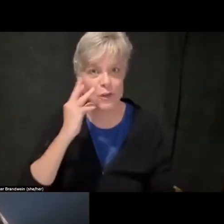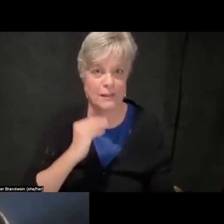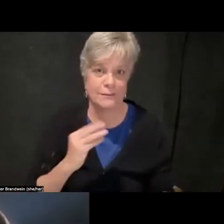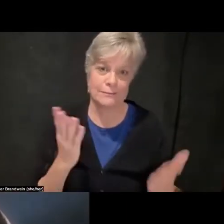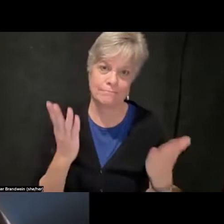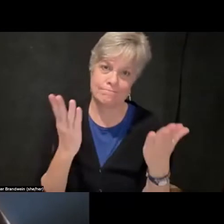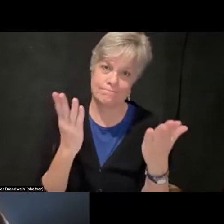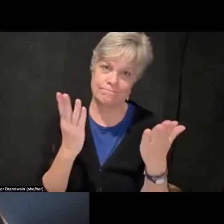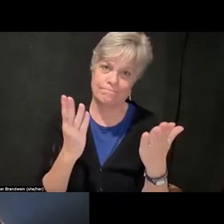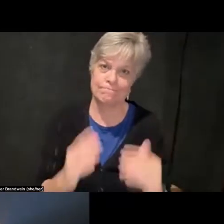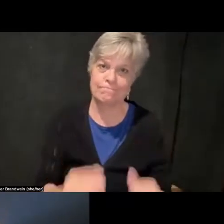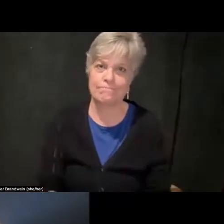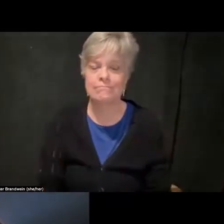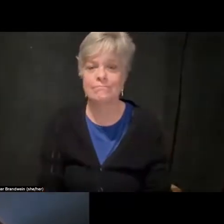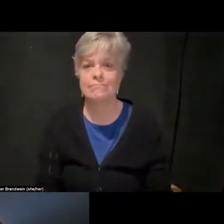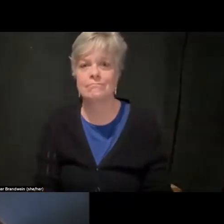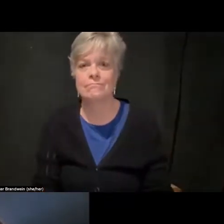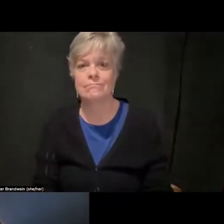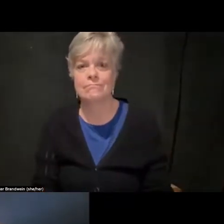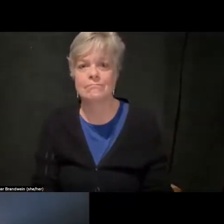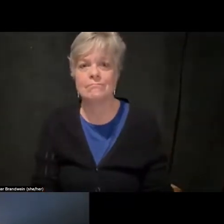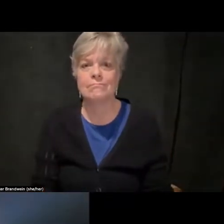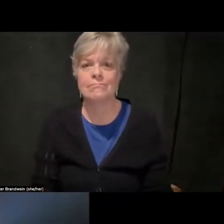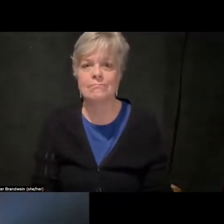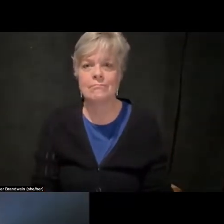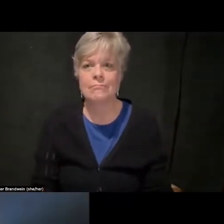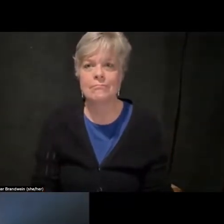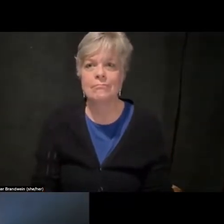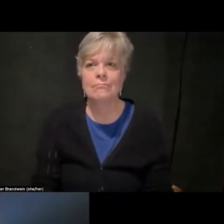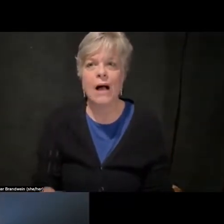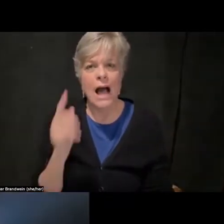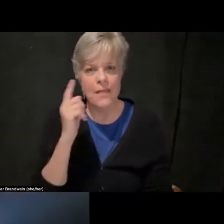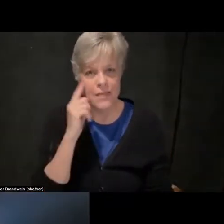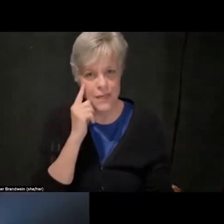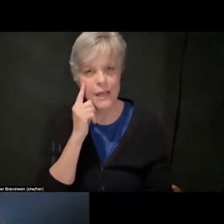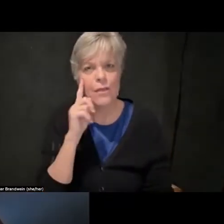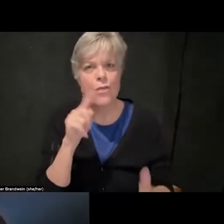So I think that was a really powerful quote.